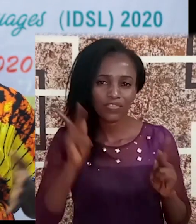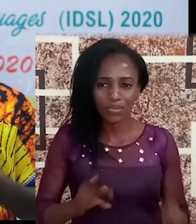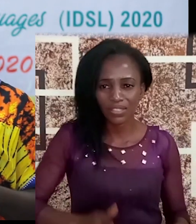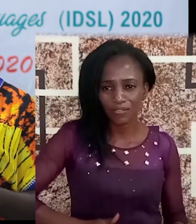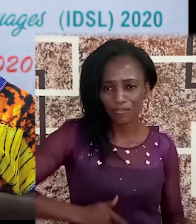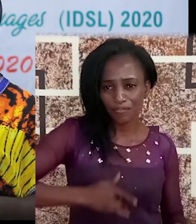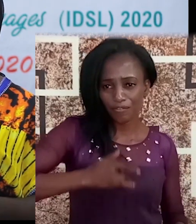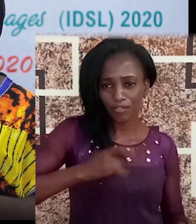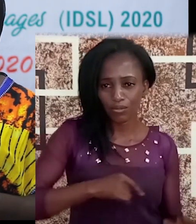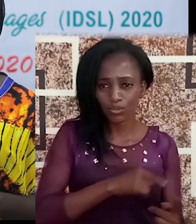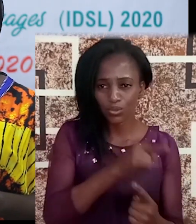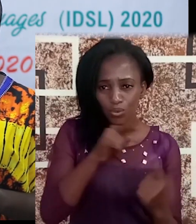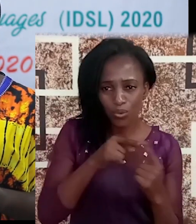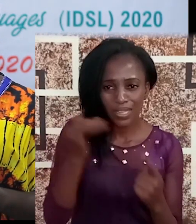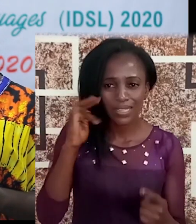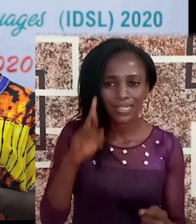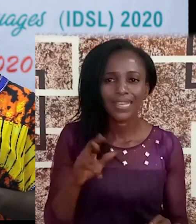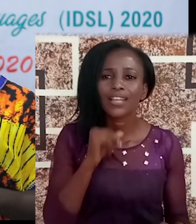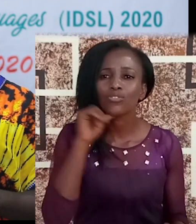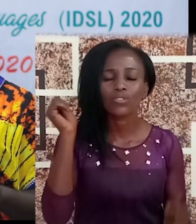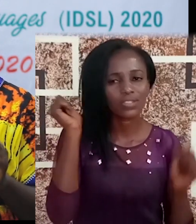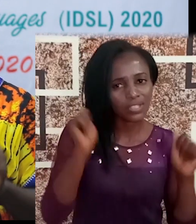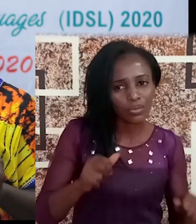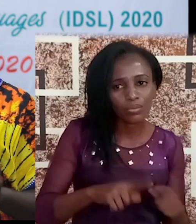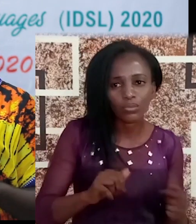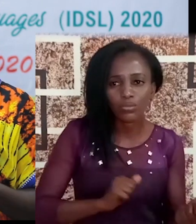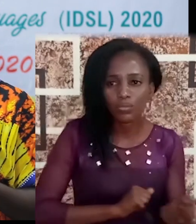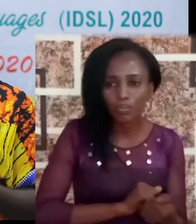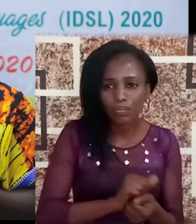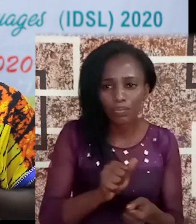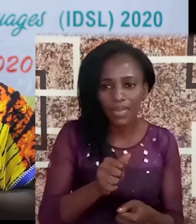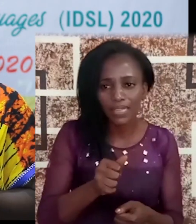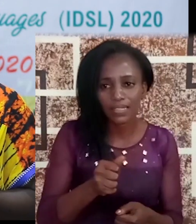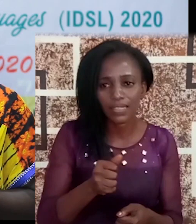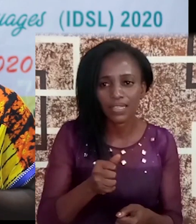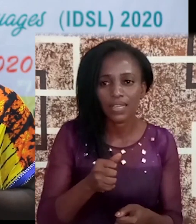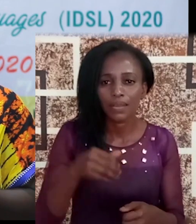Have you ever thought about how a deaf person feels when they are unable to pass a message